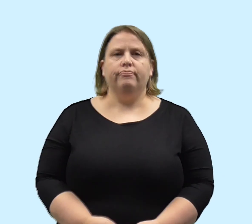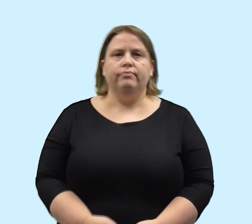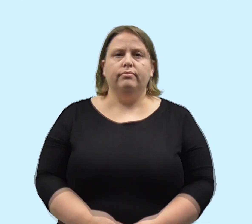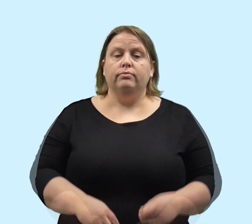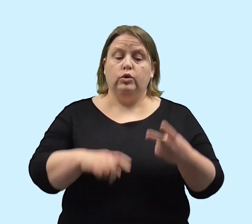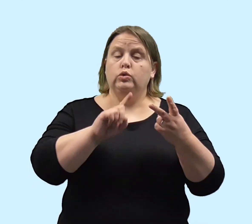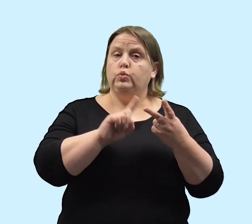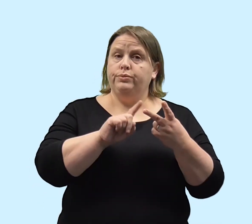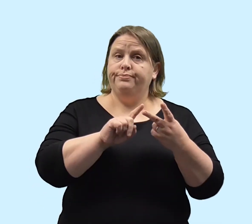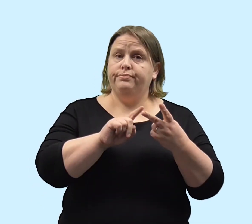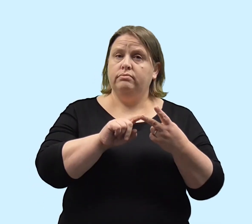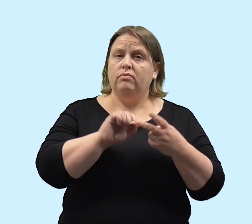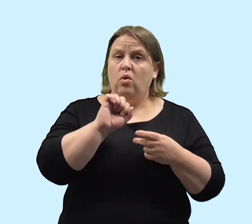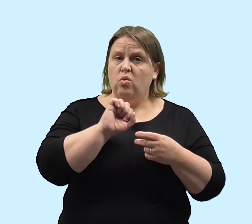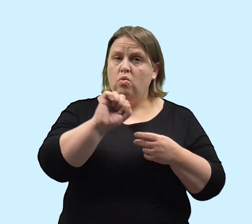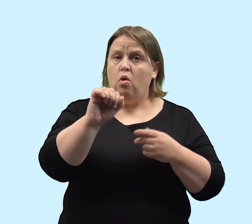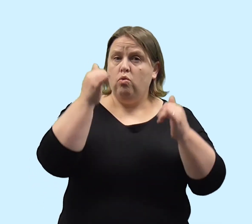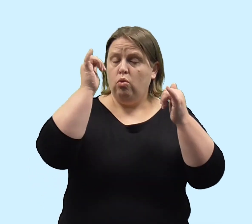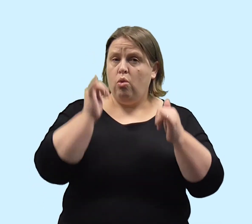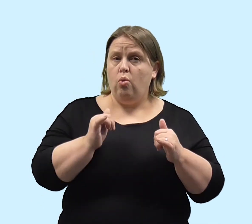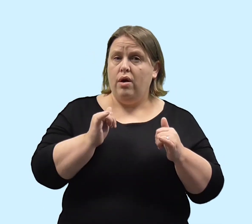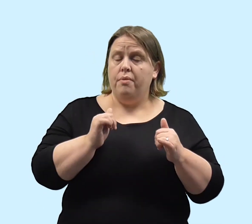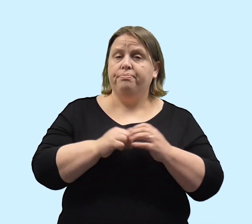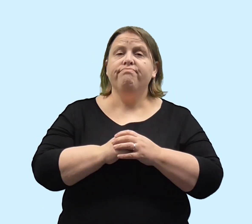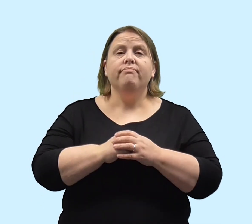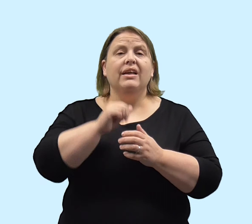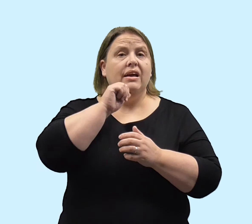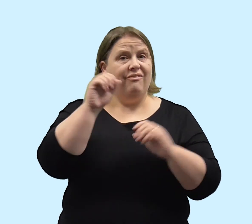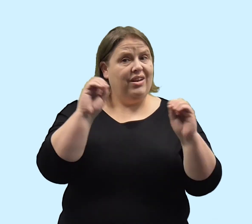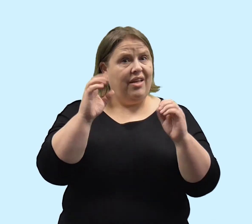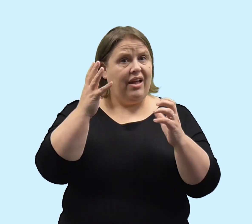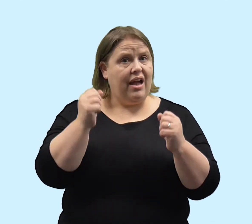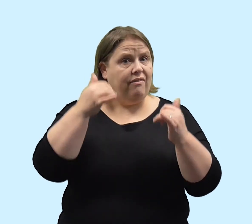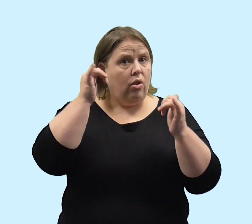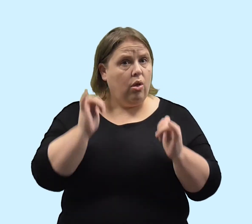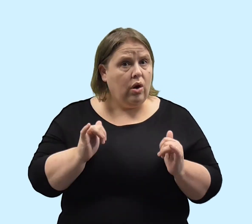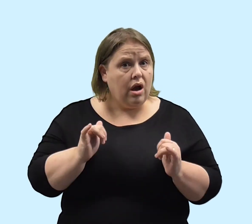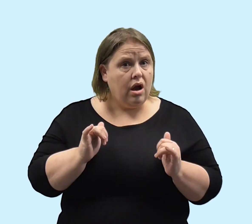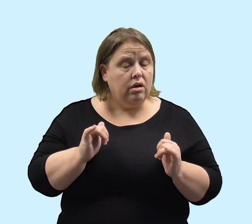Your own lawyer If you do not have a lawyer,